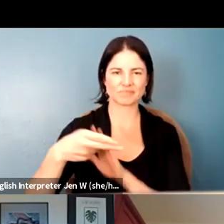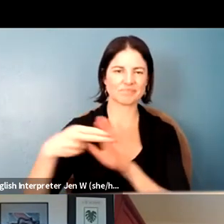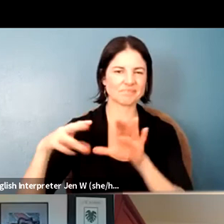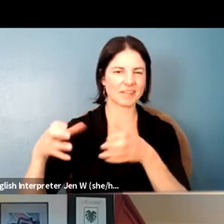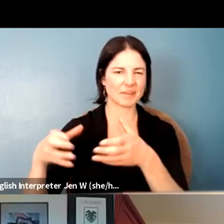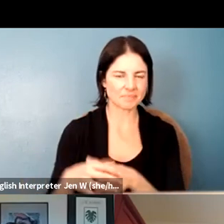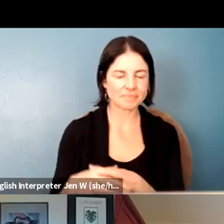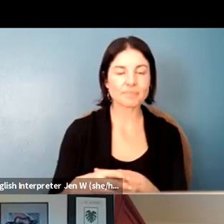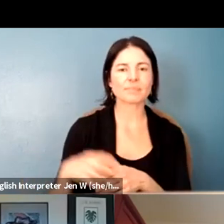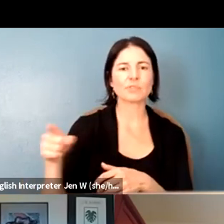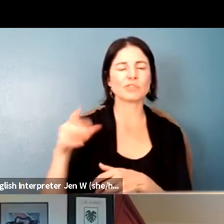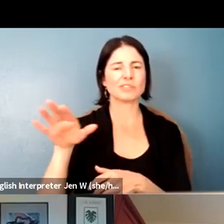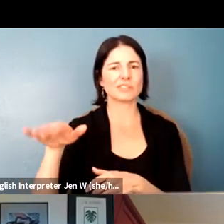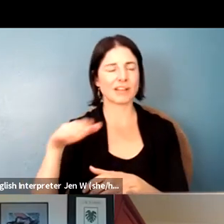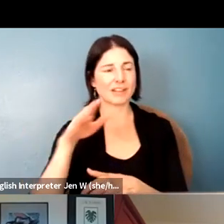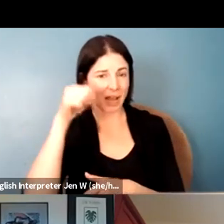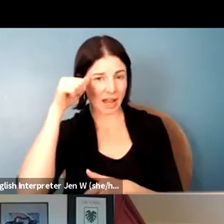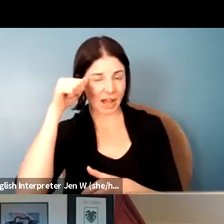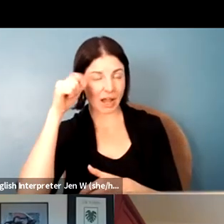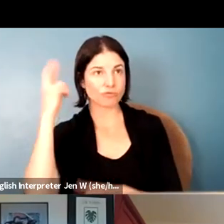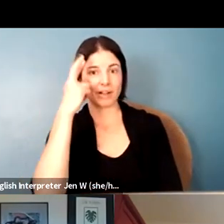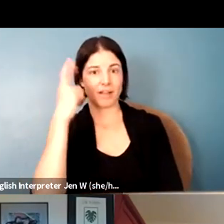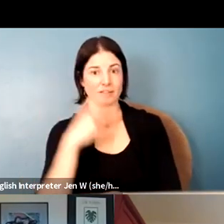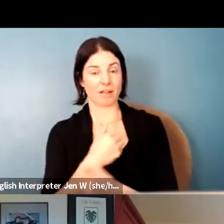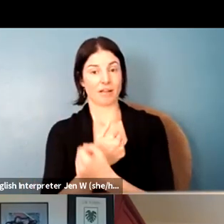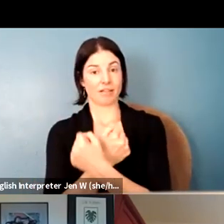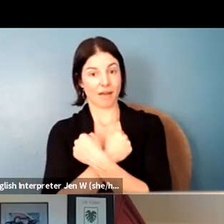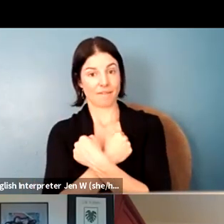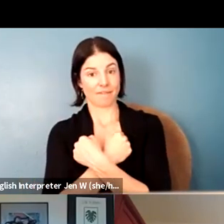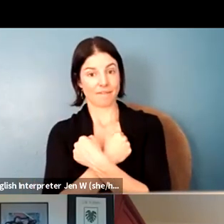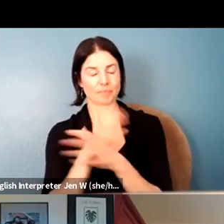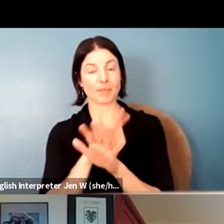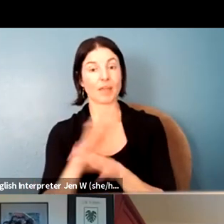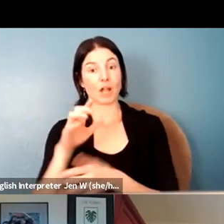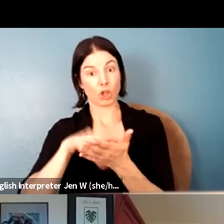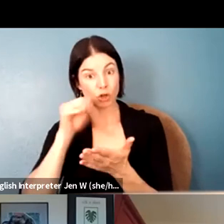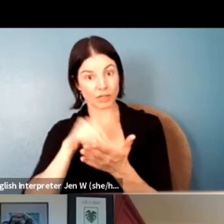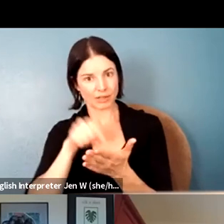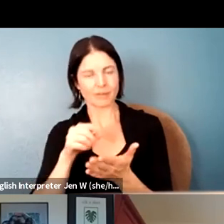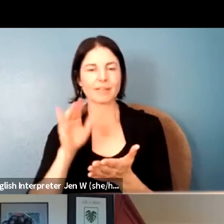learning is my love language. And when I think about Lee's